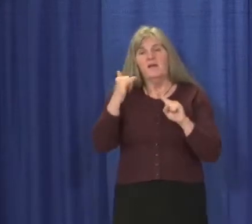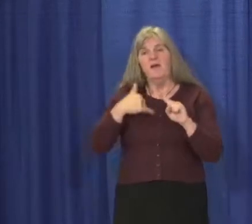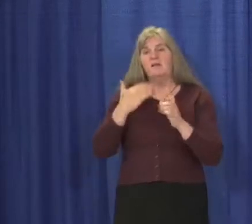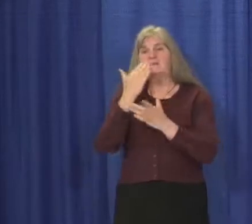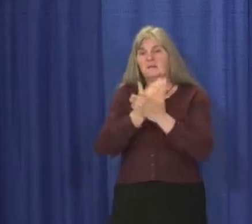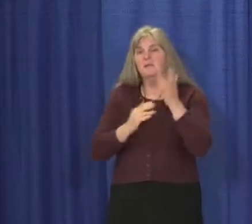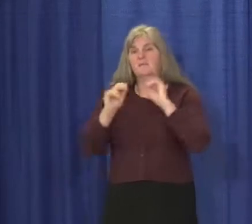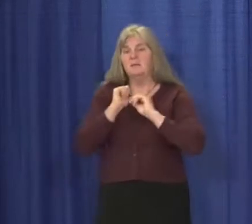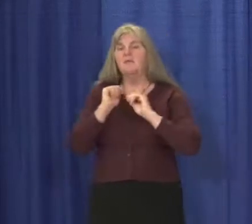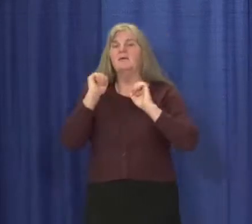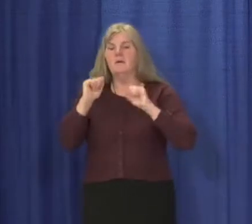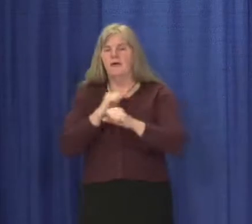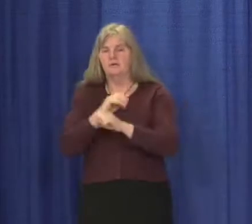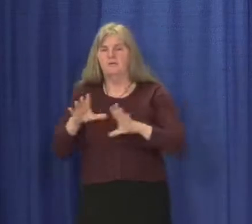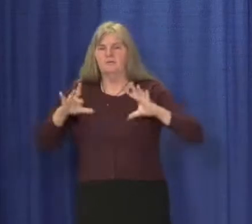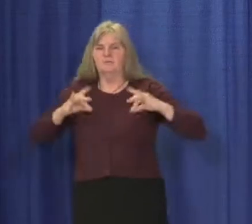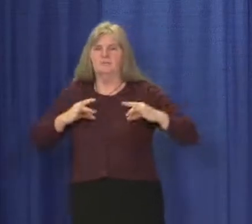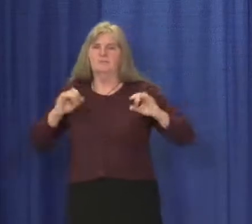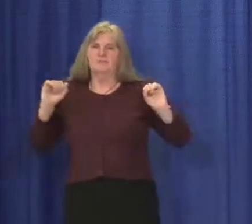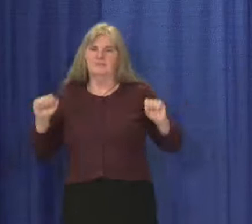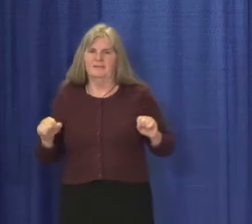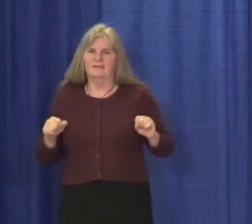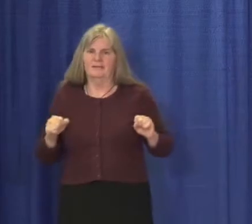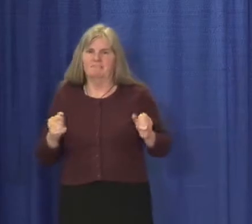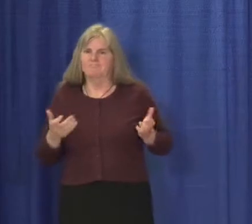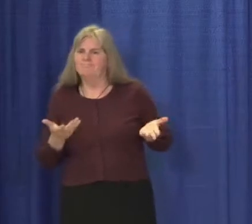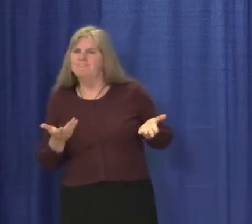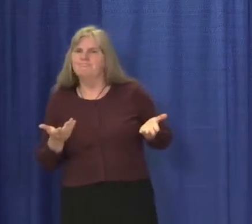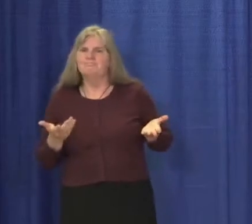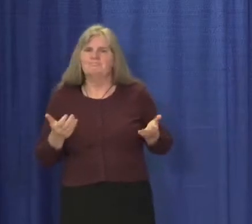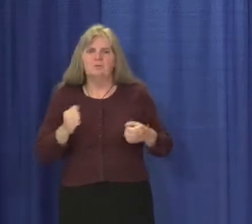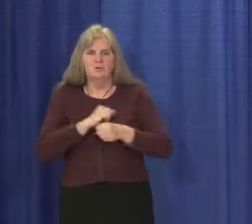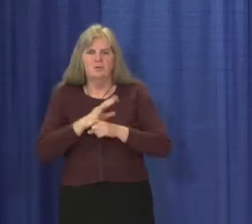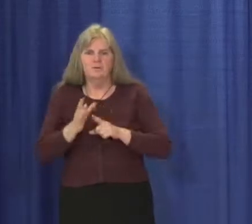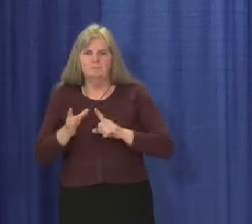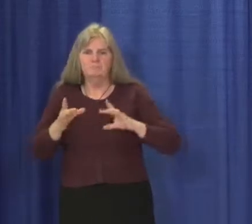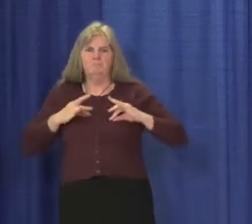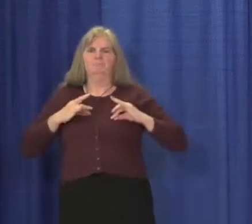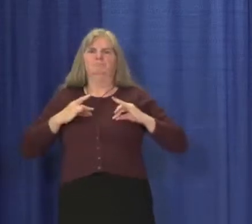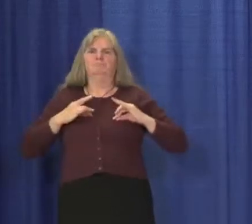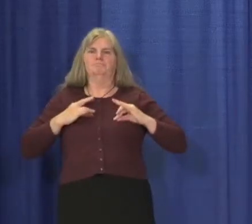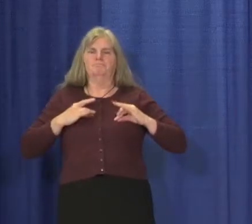the virus has been an open invitation for COVID-19 to enter